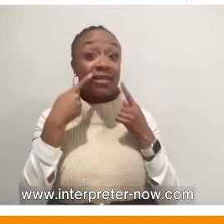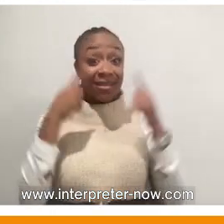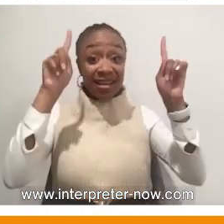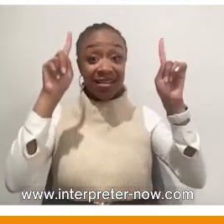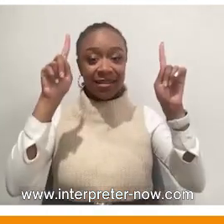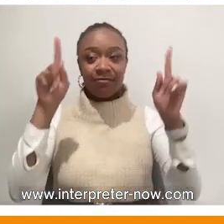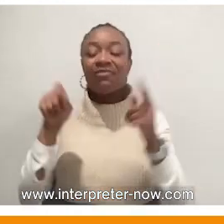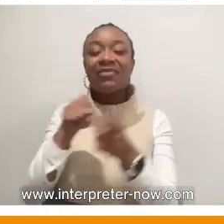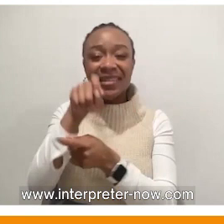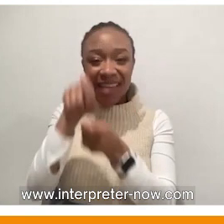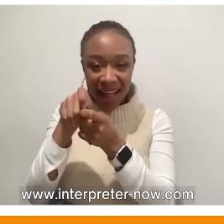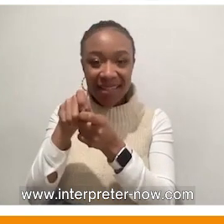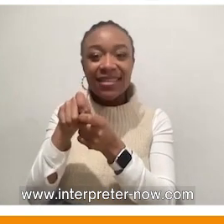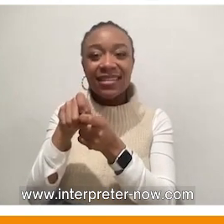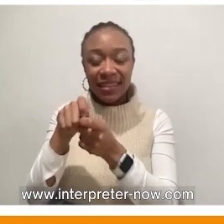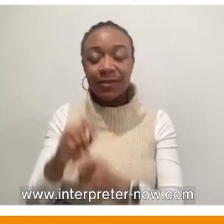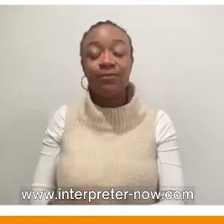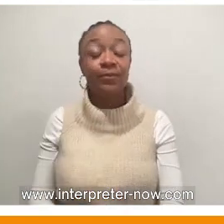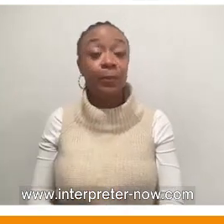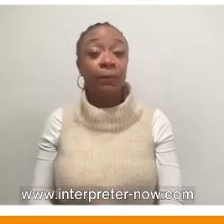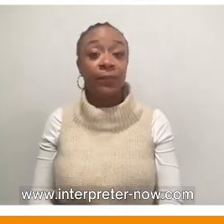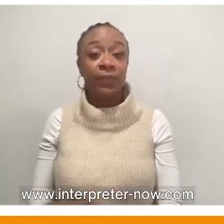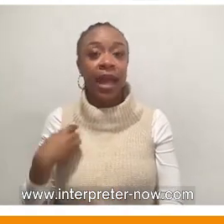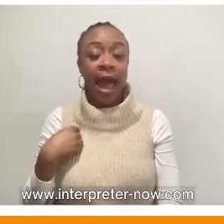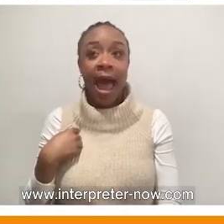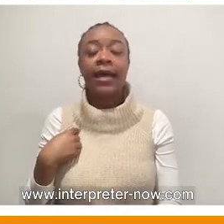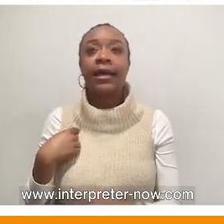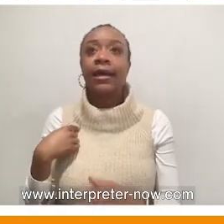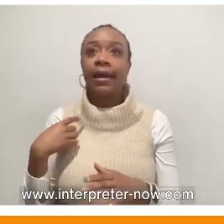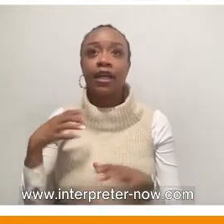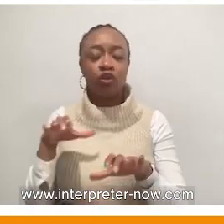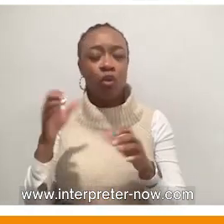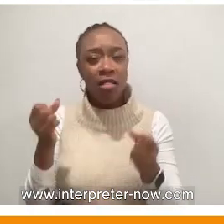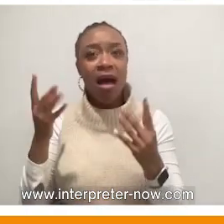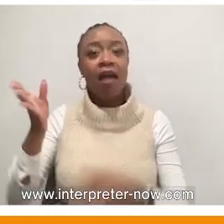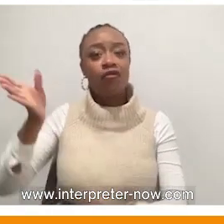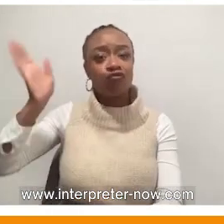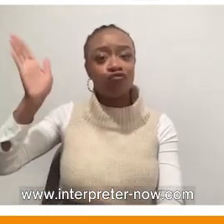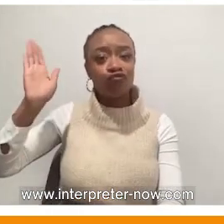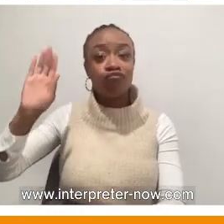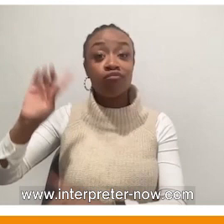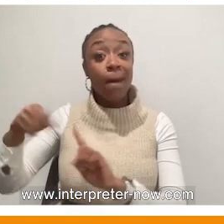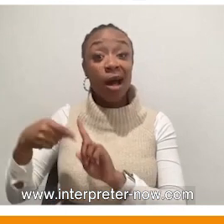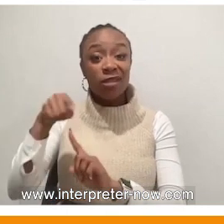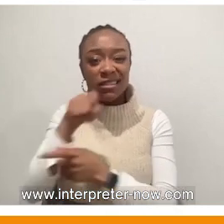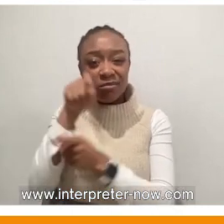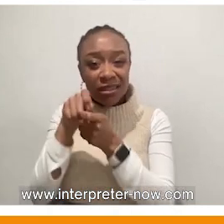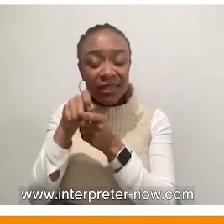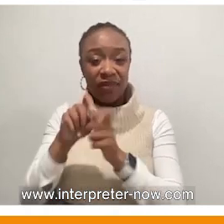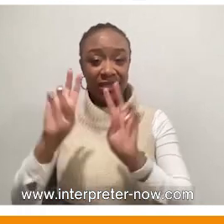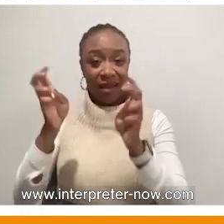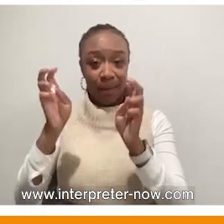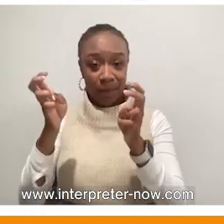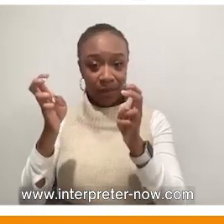Exactly, and I do a lot of speaking engagements around this very topic.